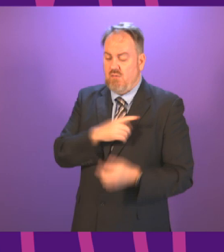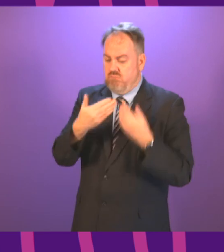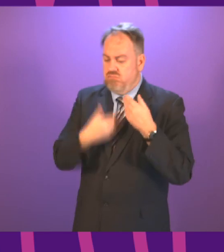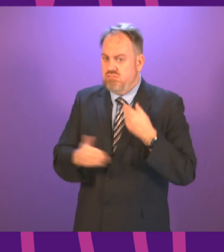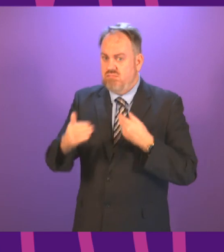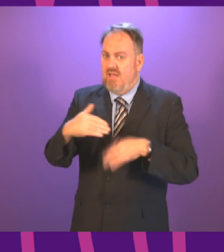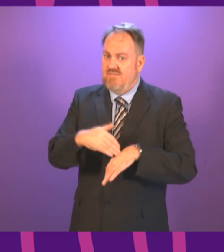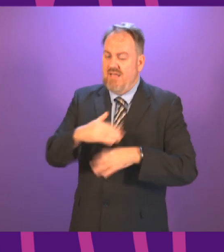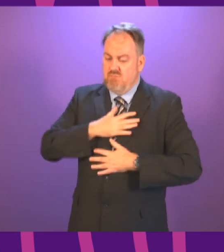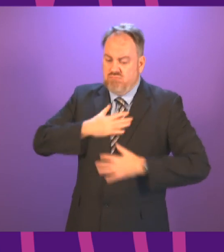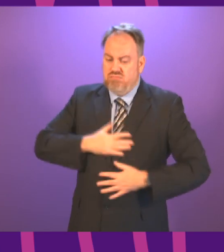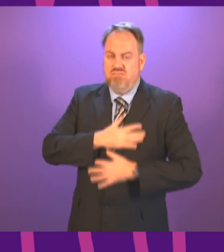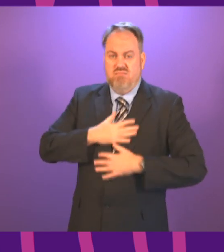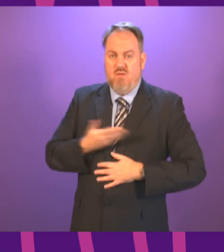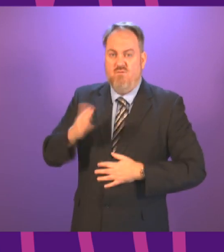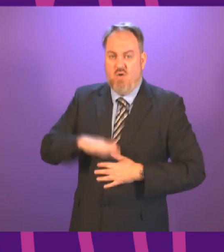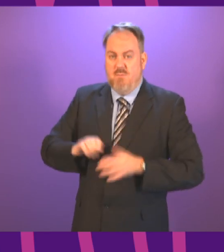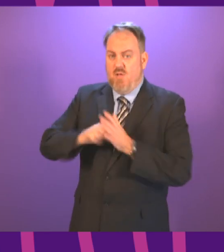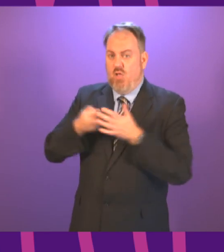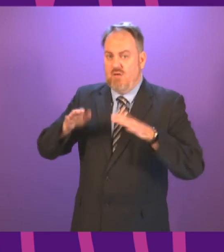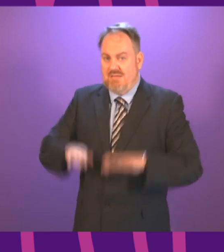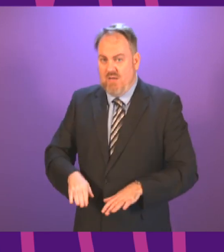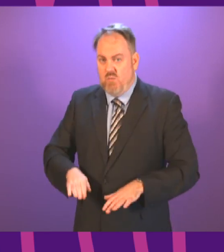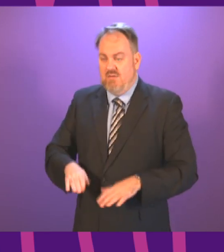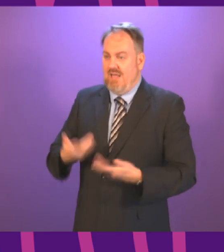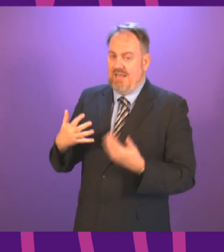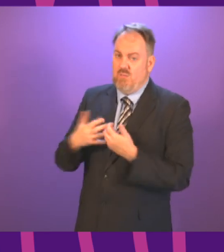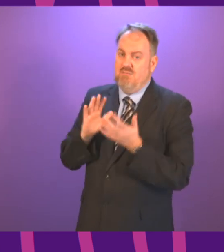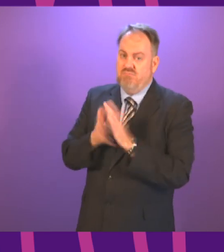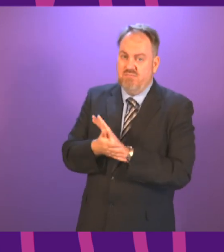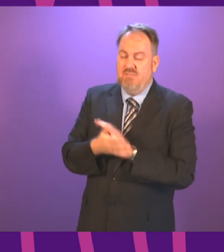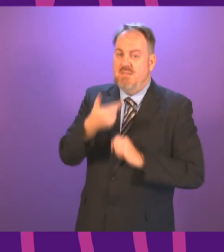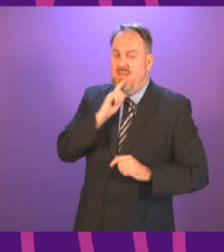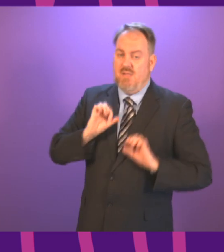the long-term effects that lockdown and on-going restrictions have had on people’s mental wellbeing. (S5F-04532)